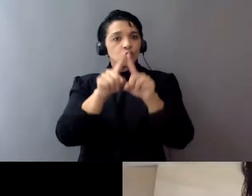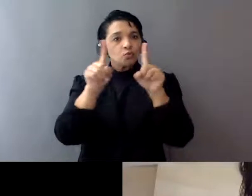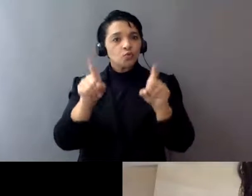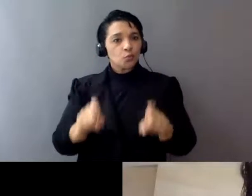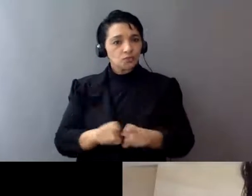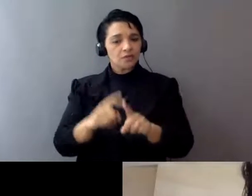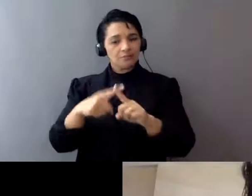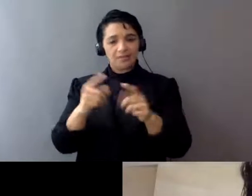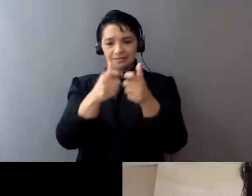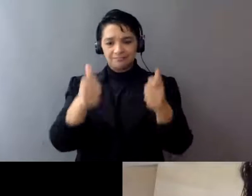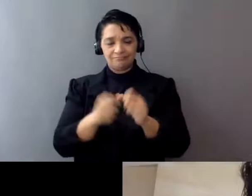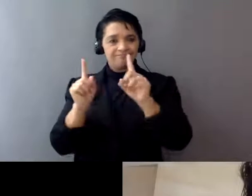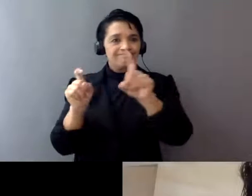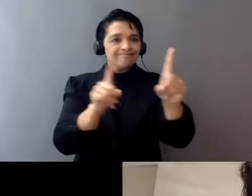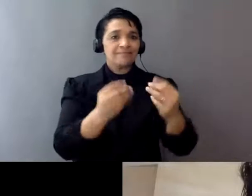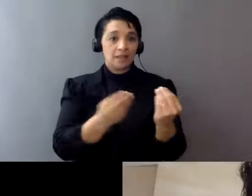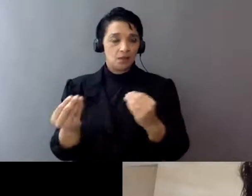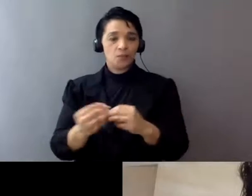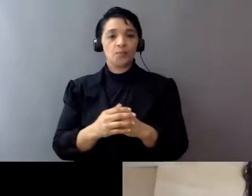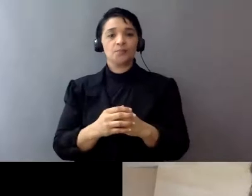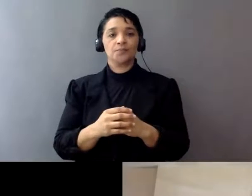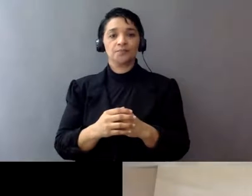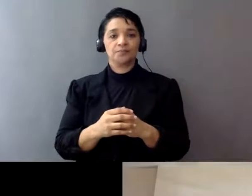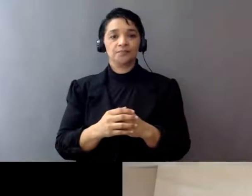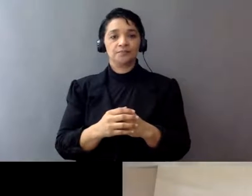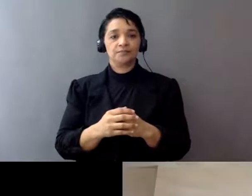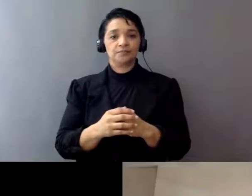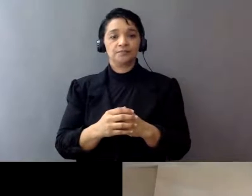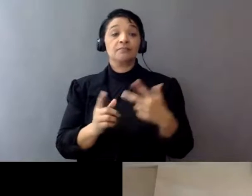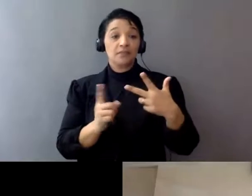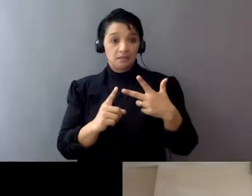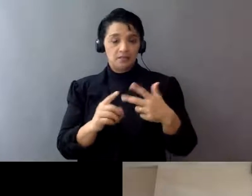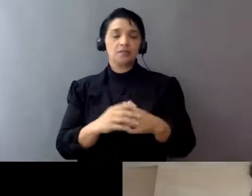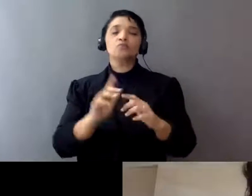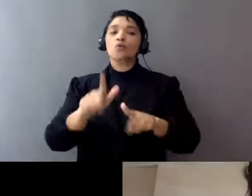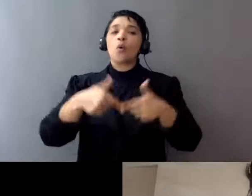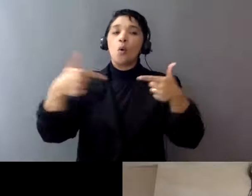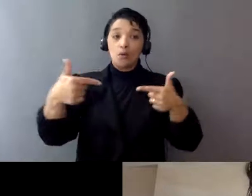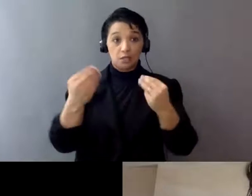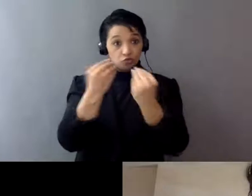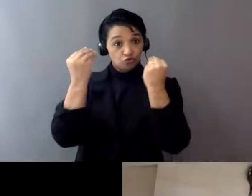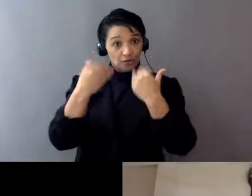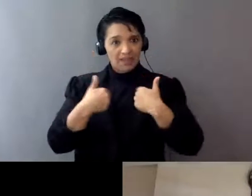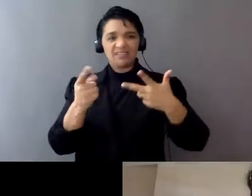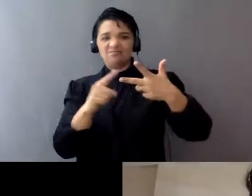Third yes, is there an online training which I just mentioned and I will share that.